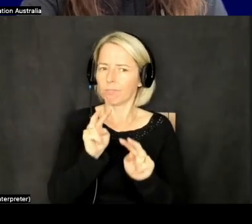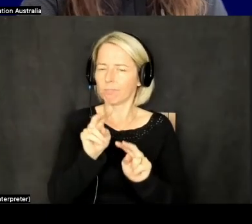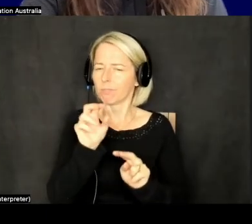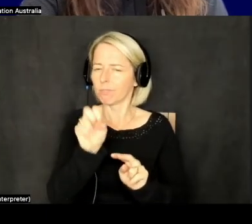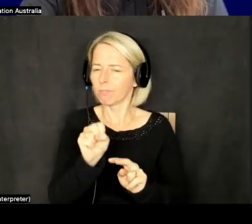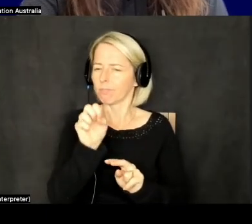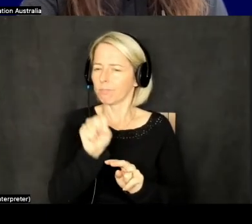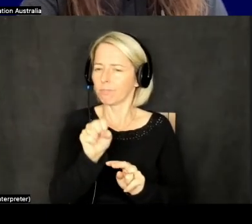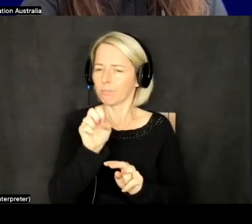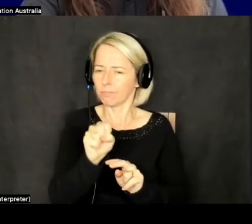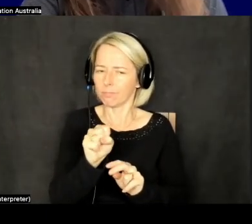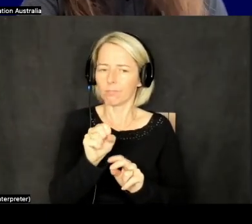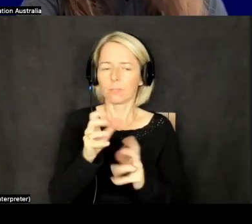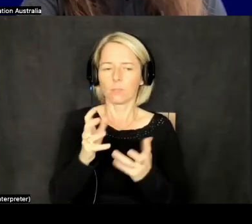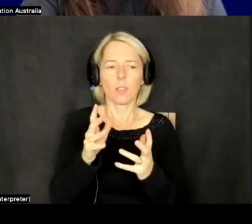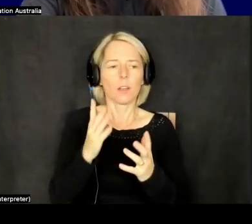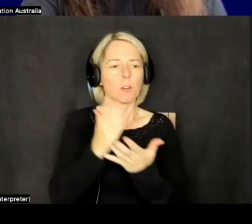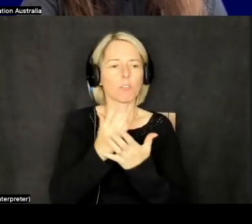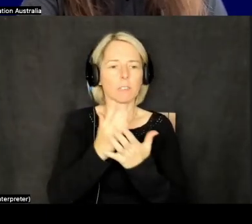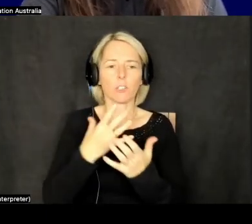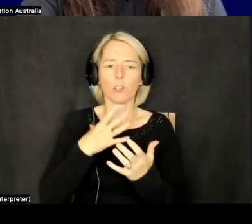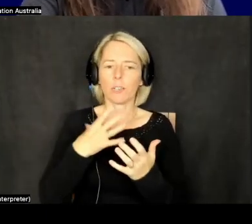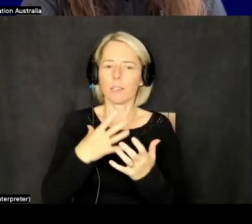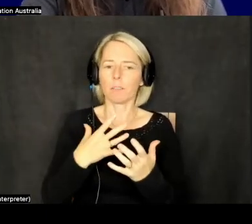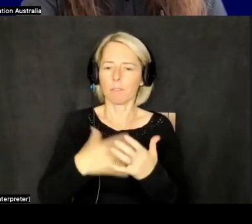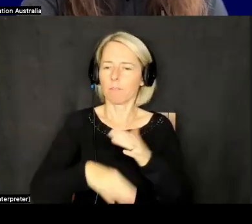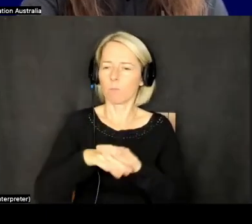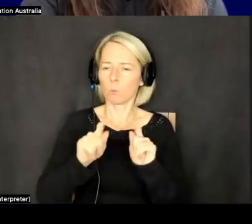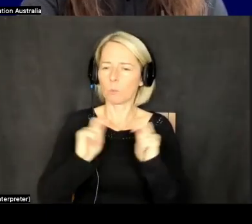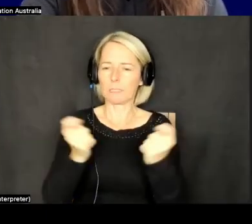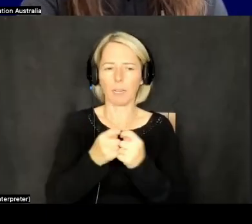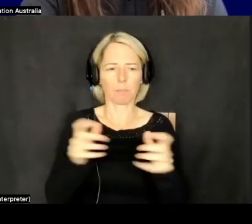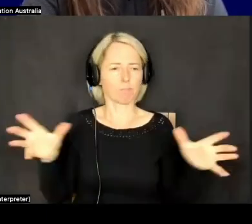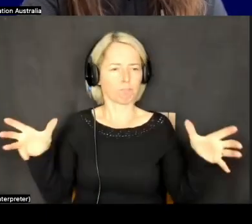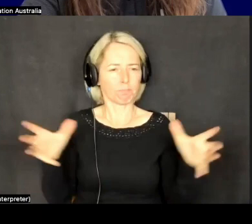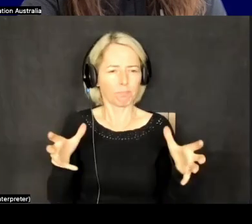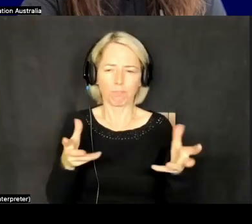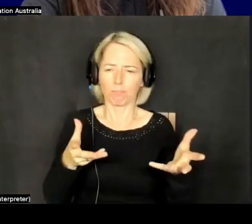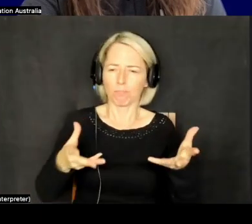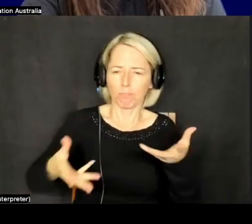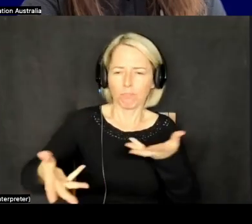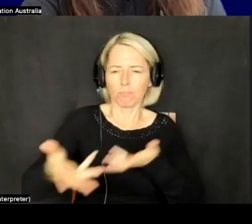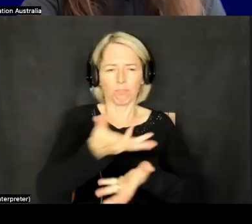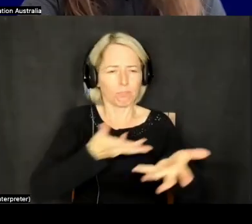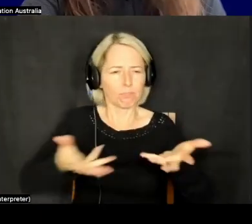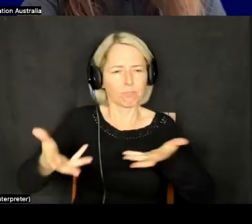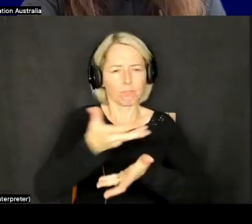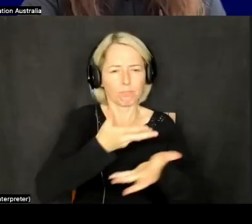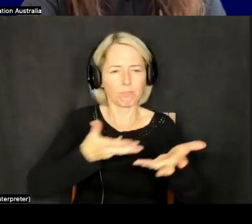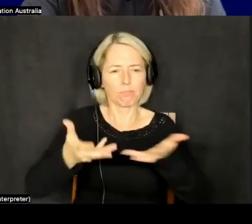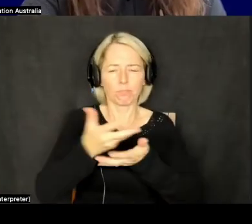approach is needed to really develop appreciation of a particular individual's internal state and